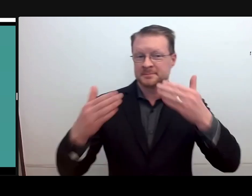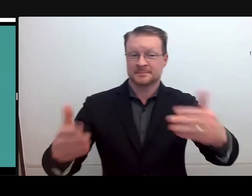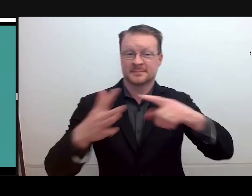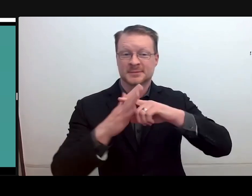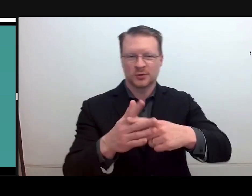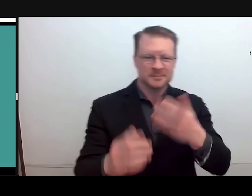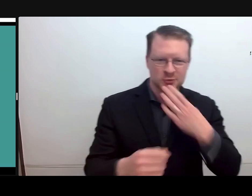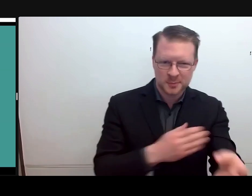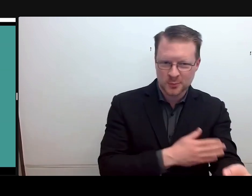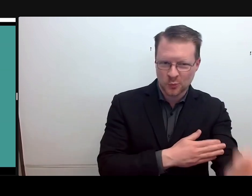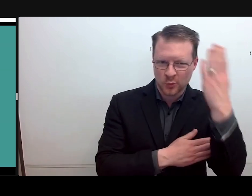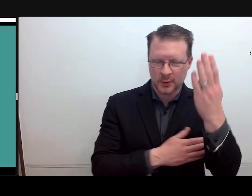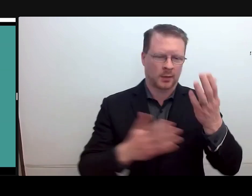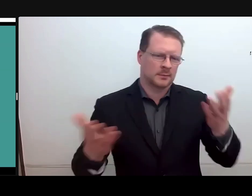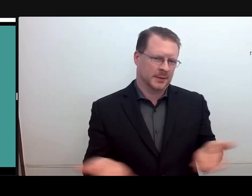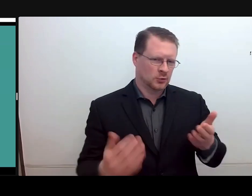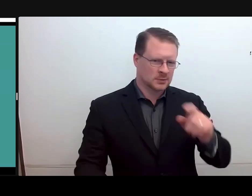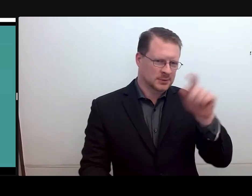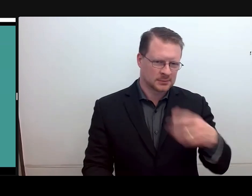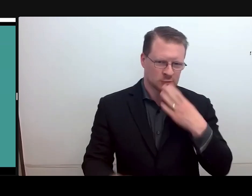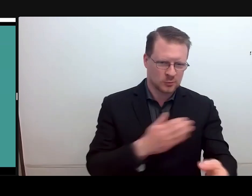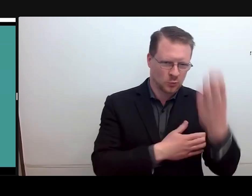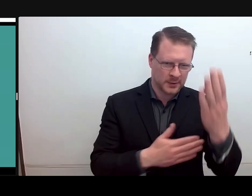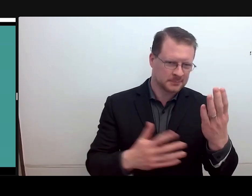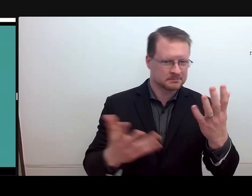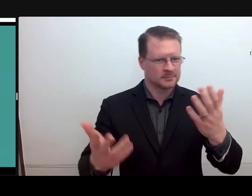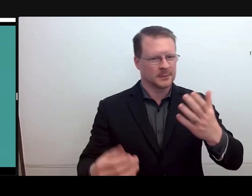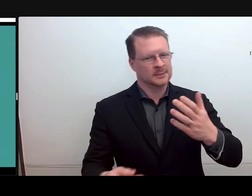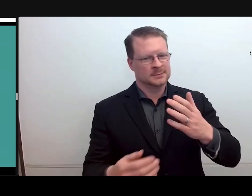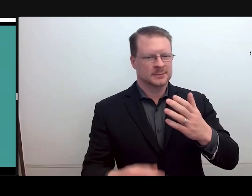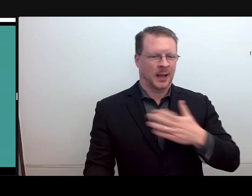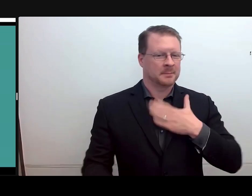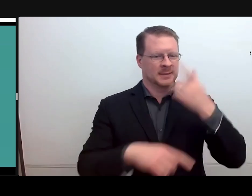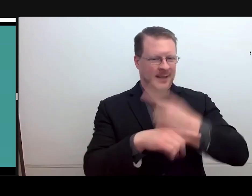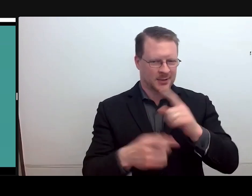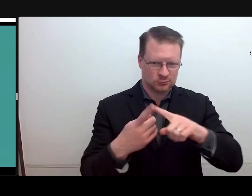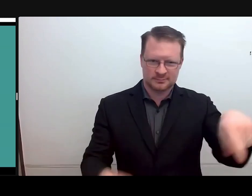All right, we're going to go ahead and get started. Good morning. Here in Texas, it is the morning, so